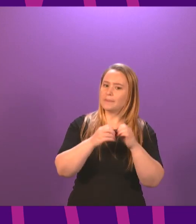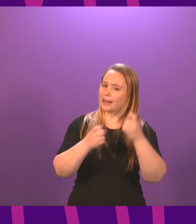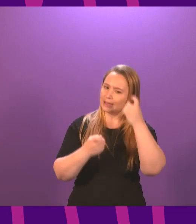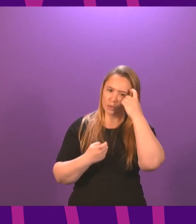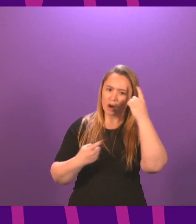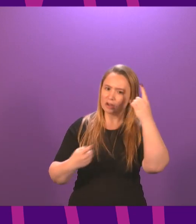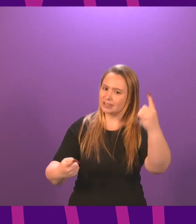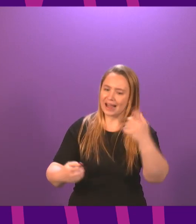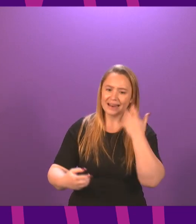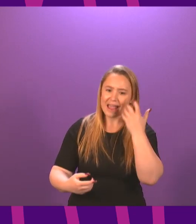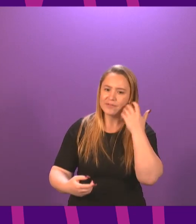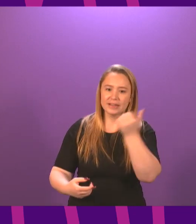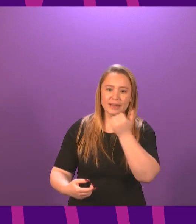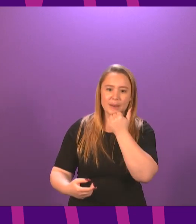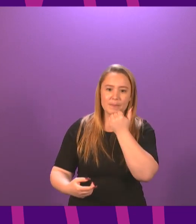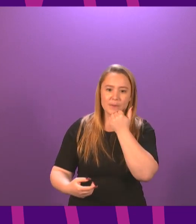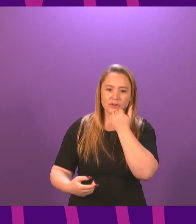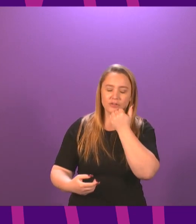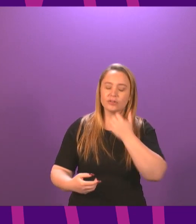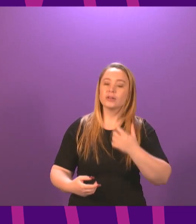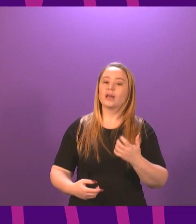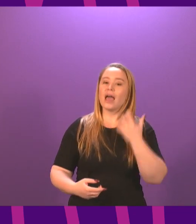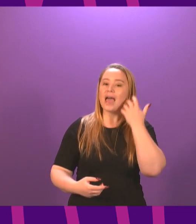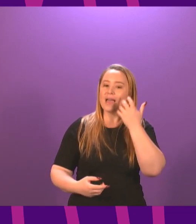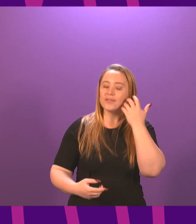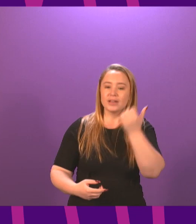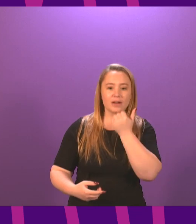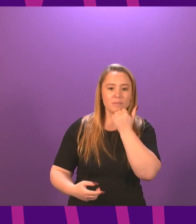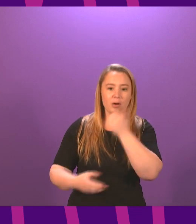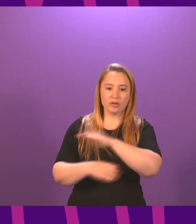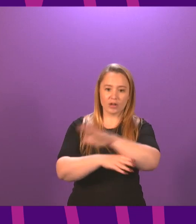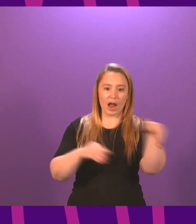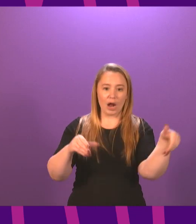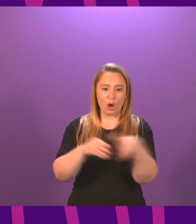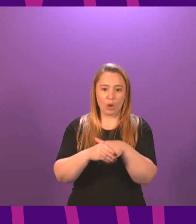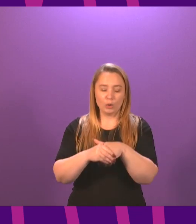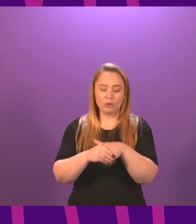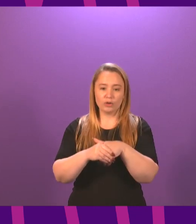misunderstands the basis of the daily figures that we report on deaths. They include anybody